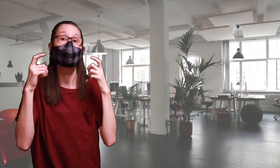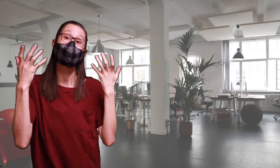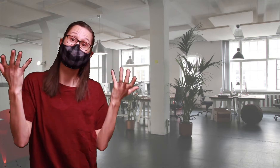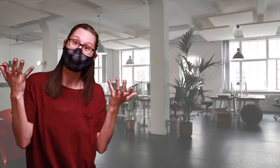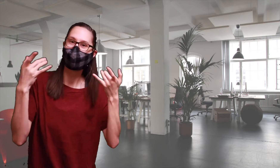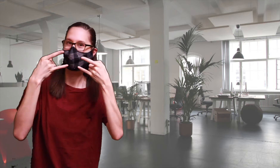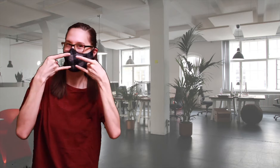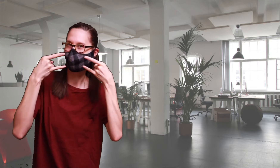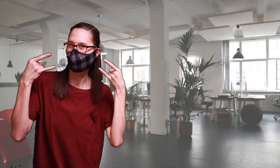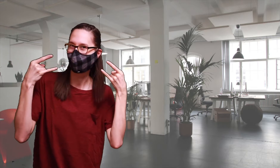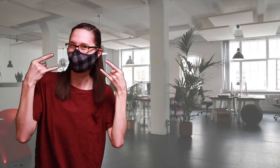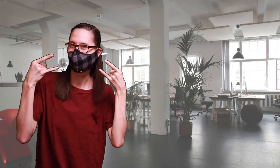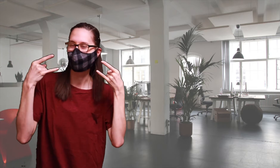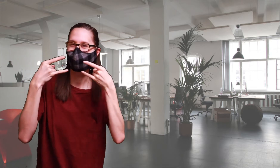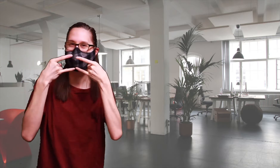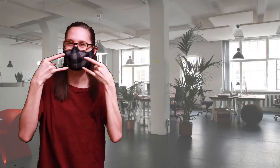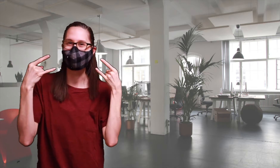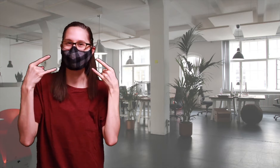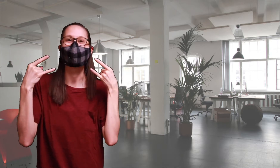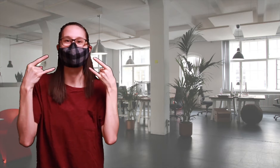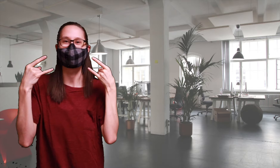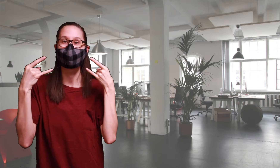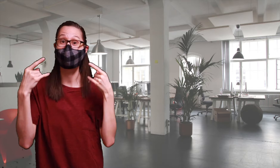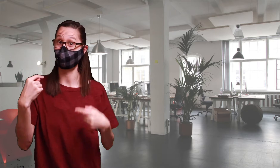(You can also sign it like this)